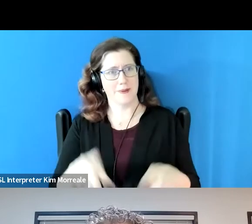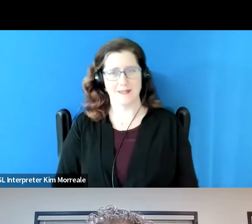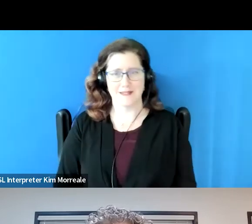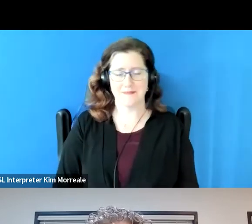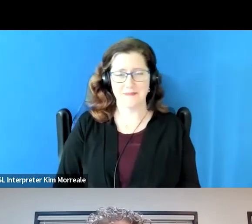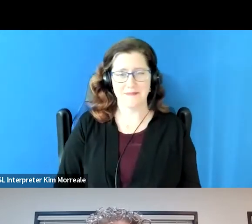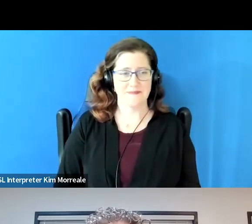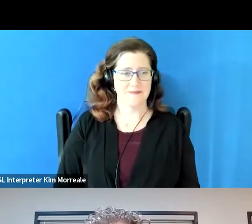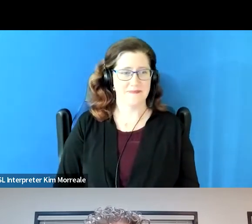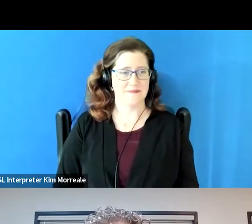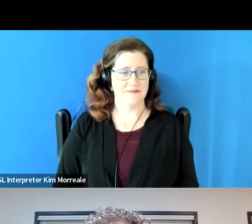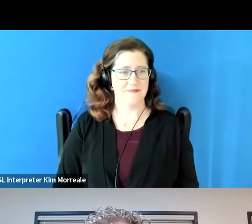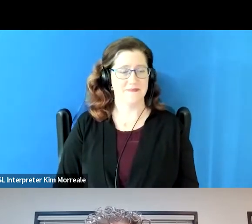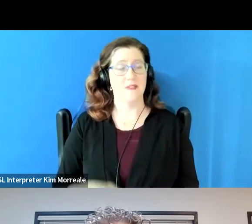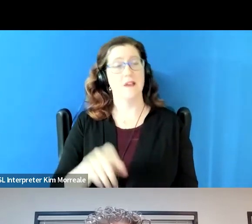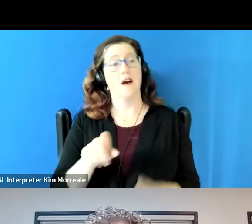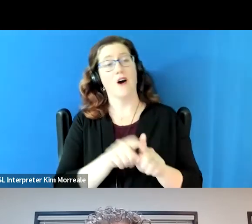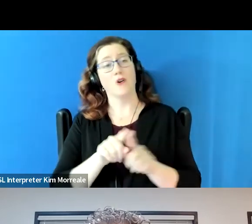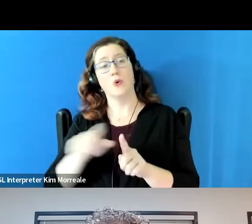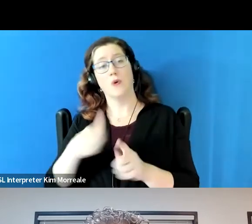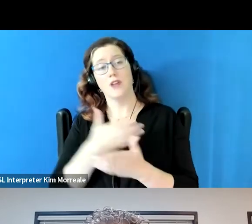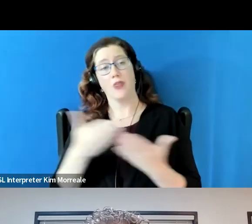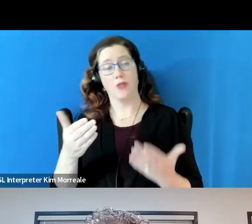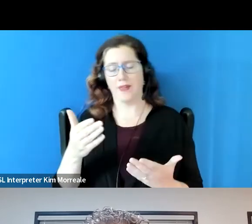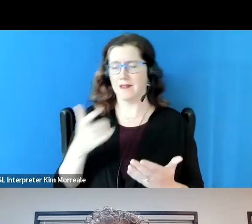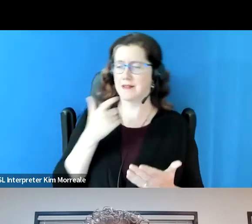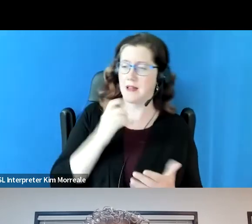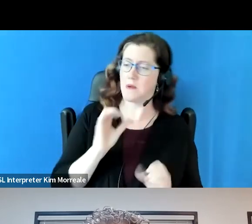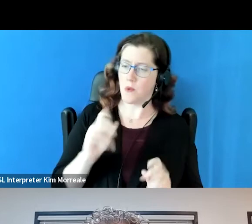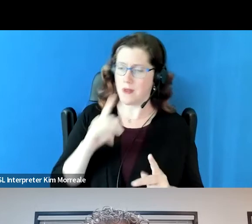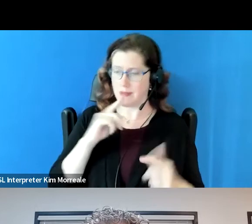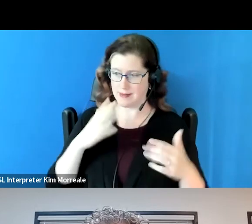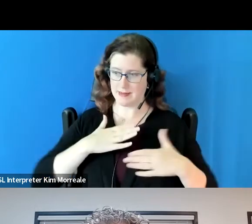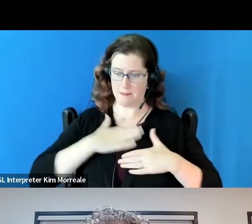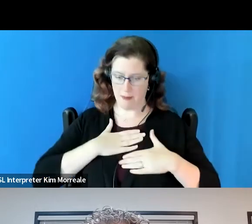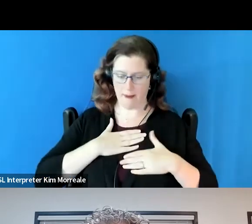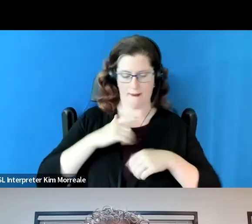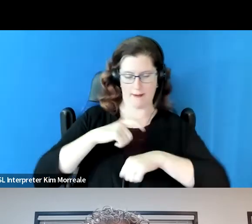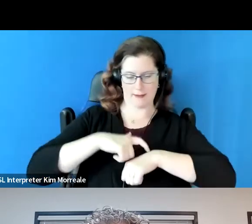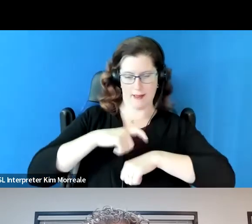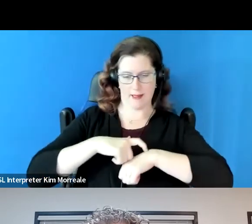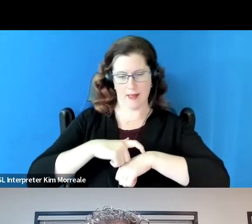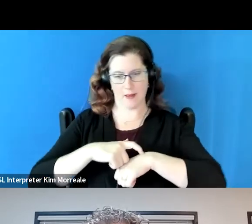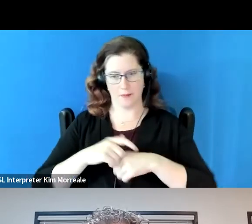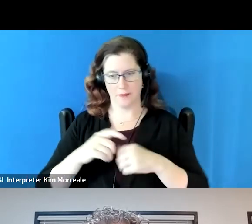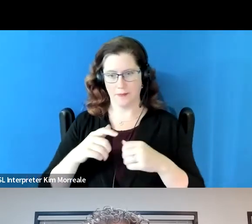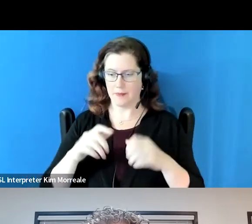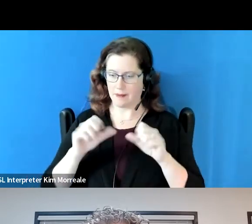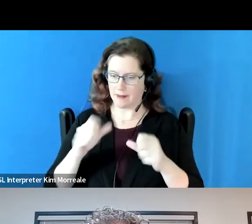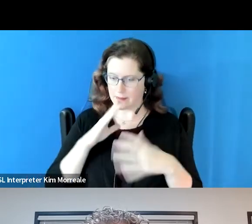I mean, any other thing that you feel, okay, this is my time to take a break and have some me time.